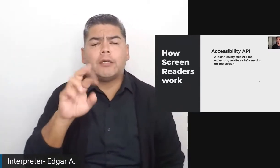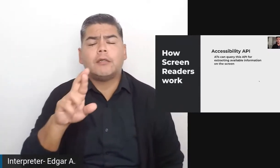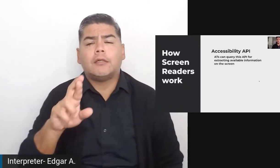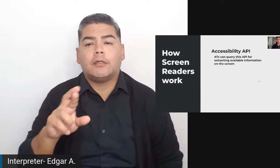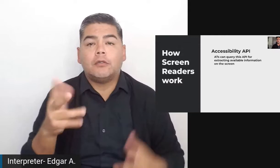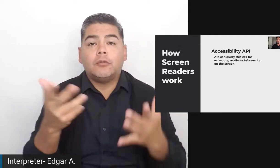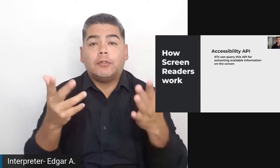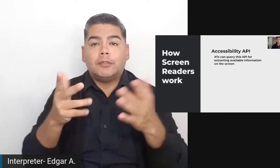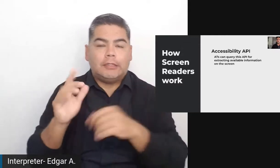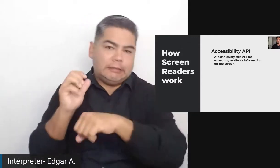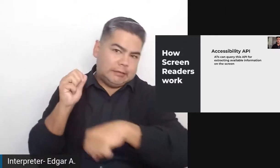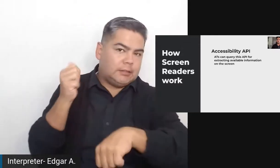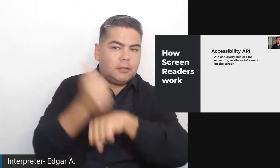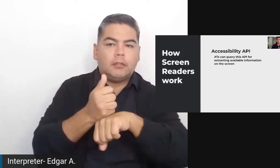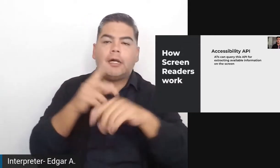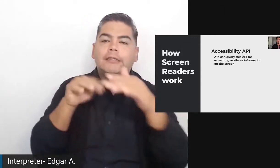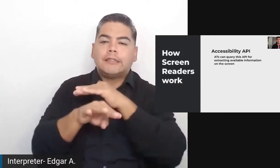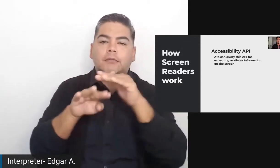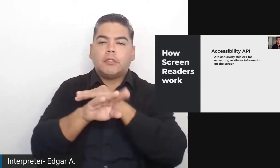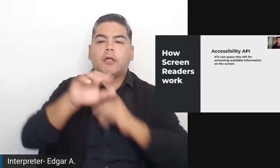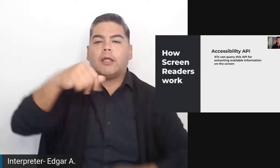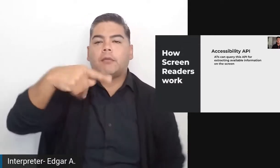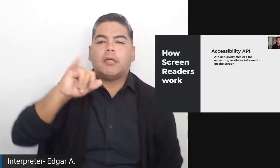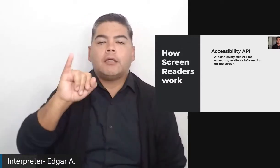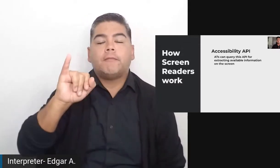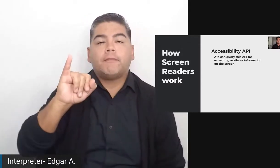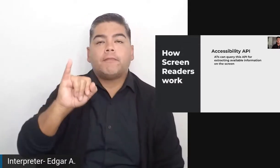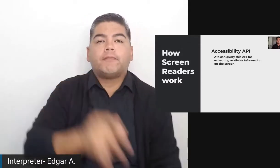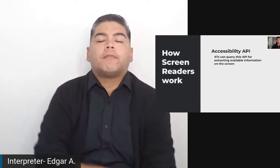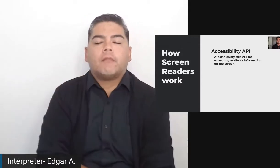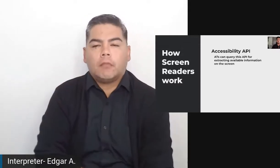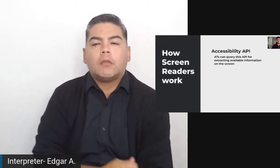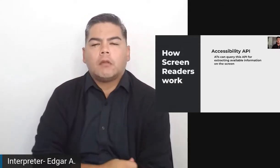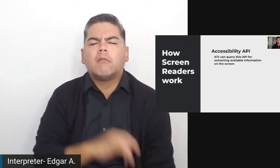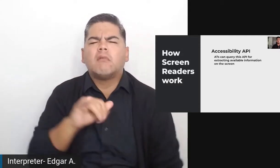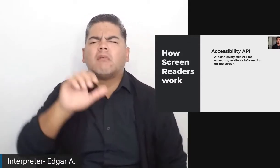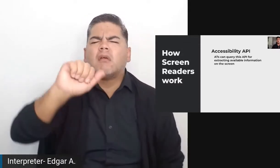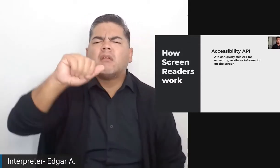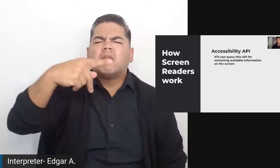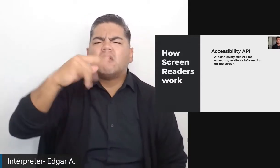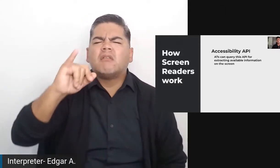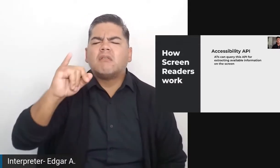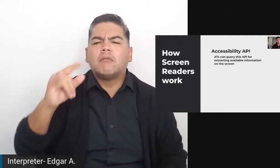called Accessibility API. Accessibility APIs are a piece of software you can think of